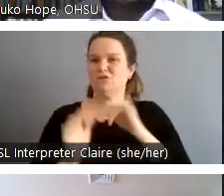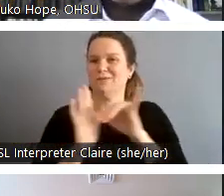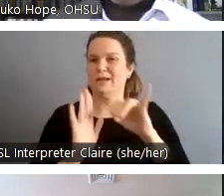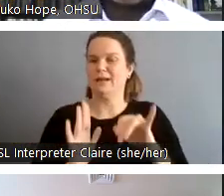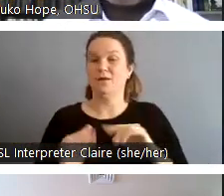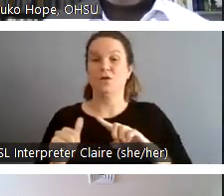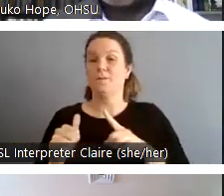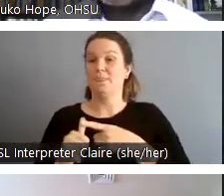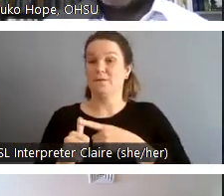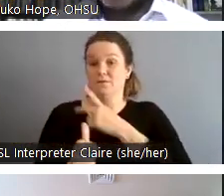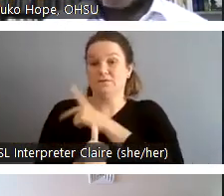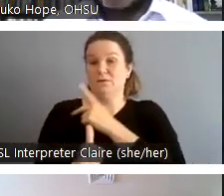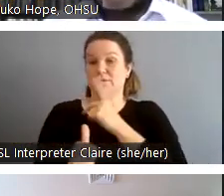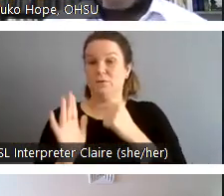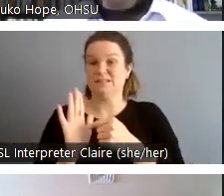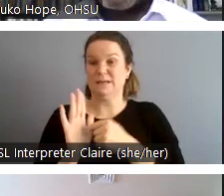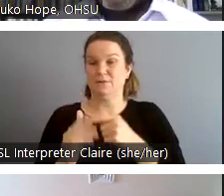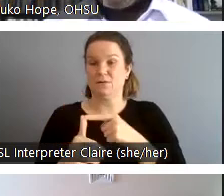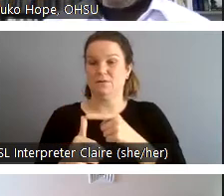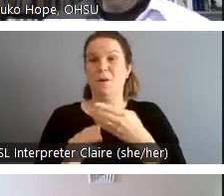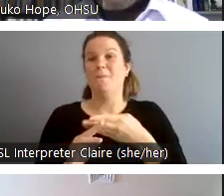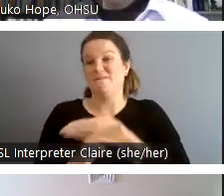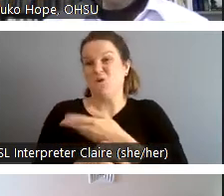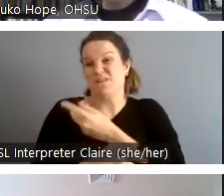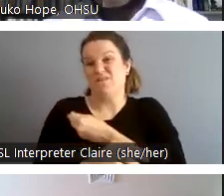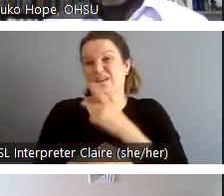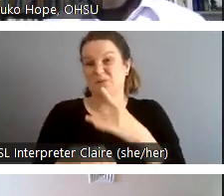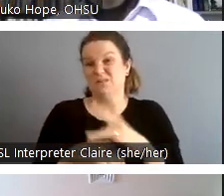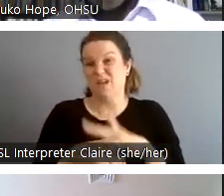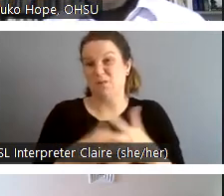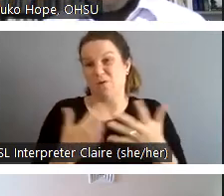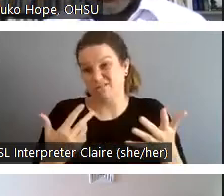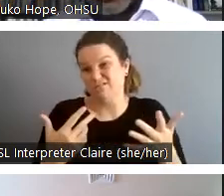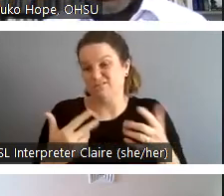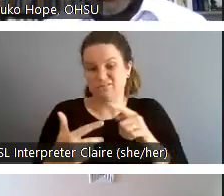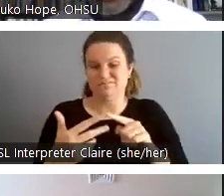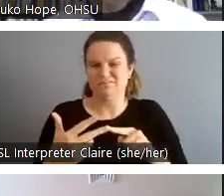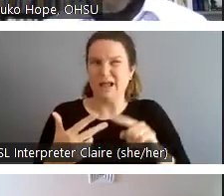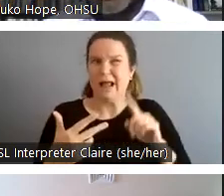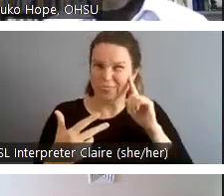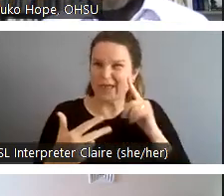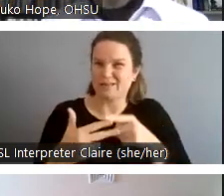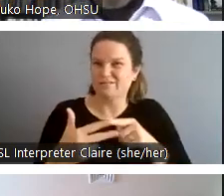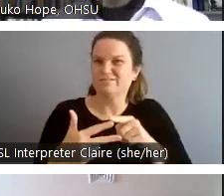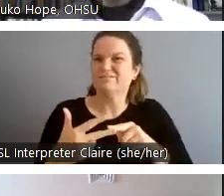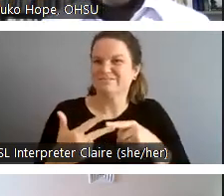first patient, for example, was before the vaccine. The last two I think were all